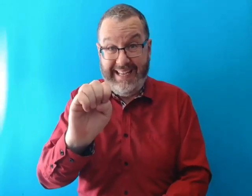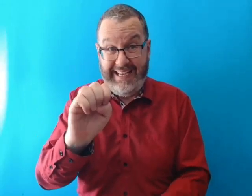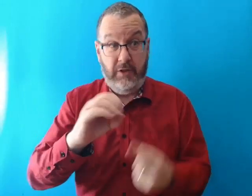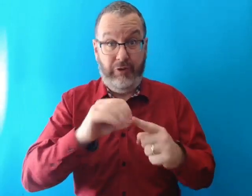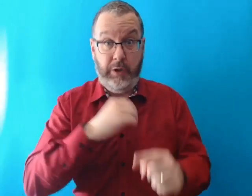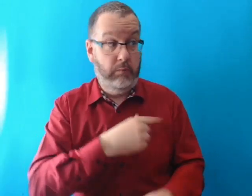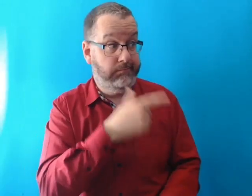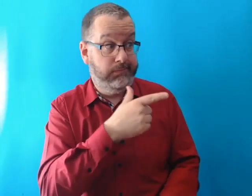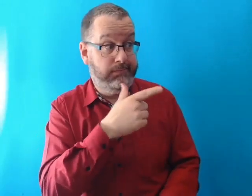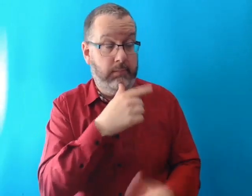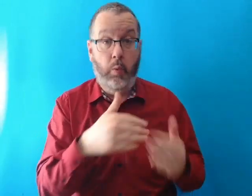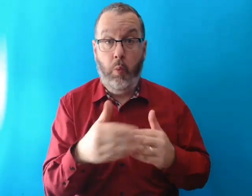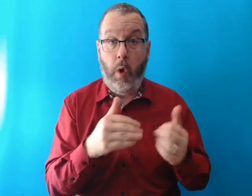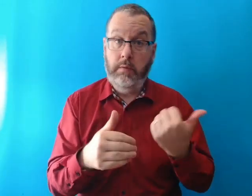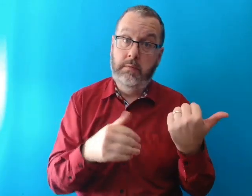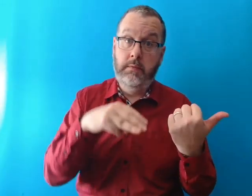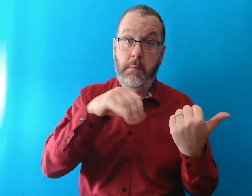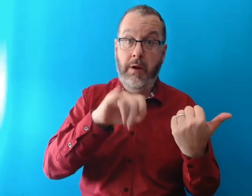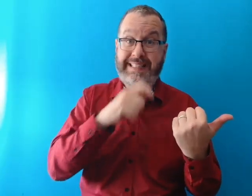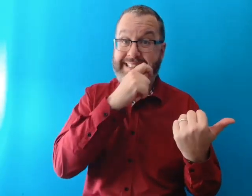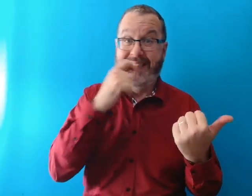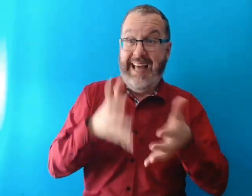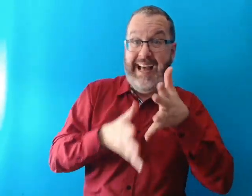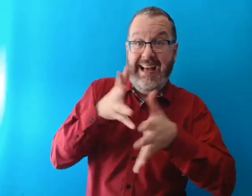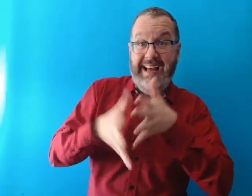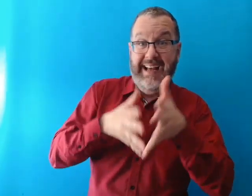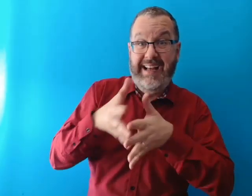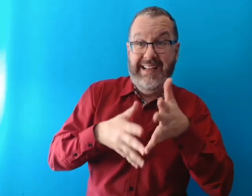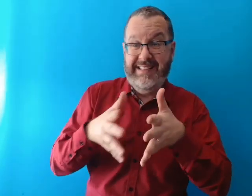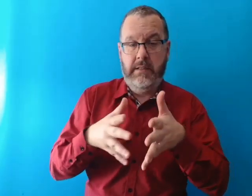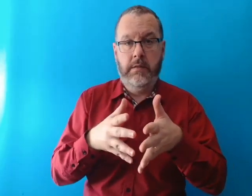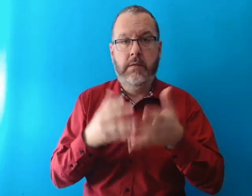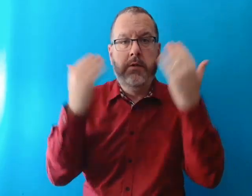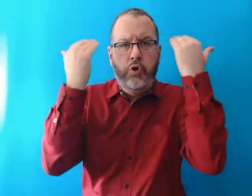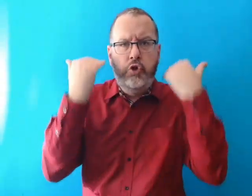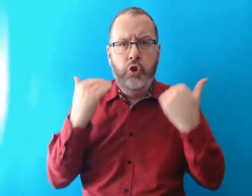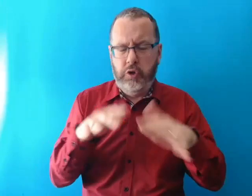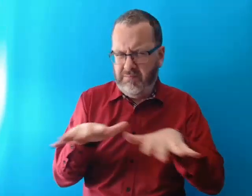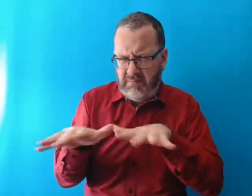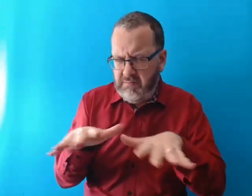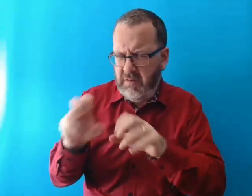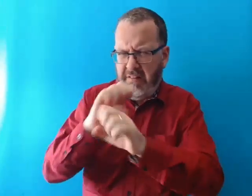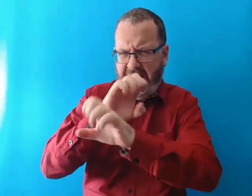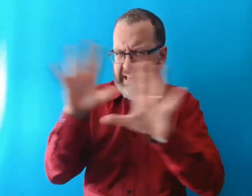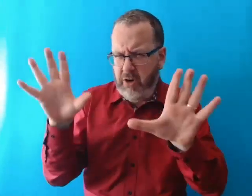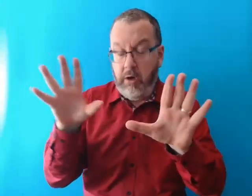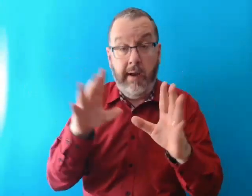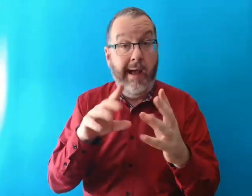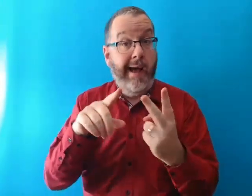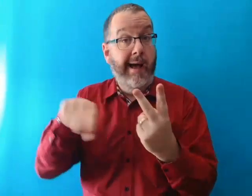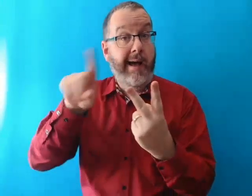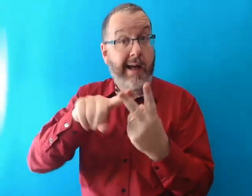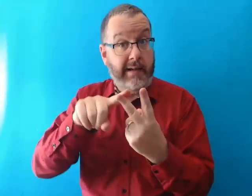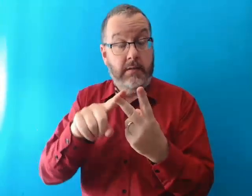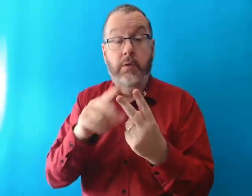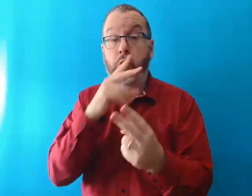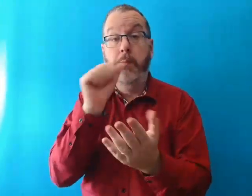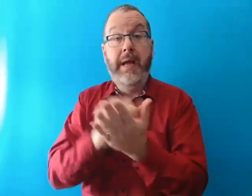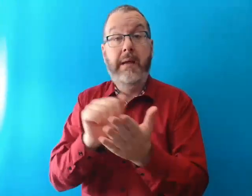The point here, though, is that Mike Kelly’s attempts to ‘speak’ for Martin weren’t very clear to the court.